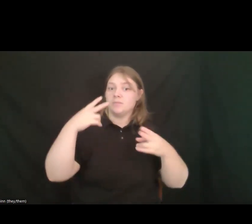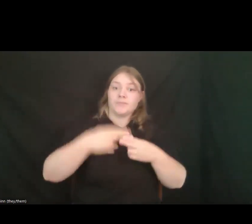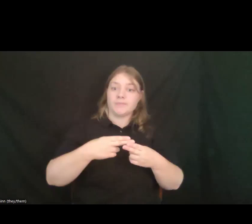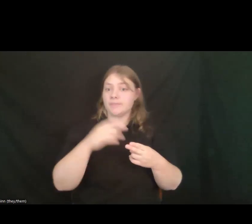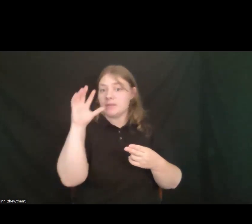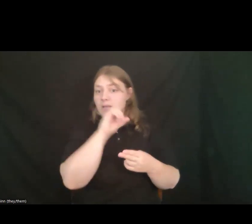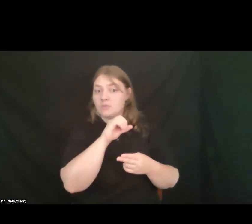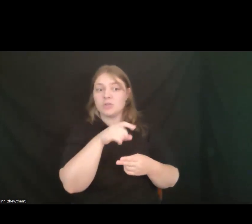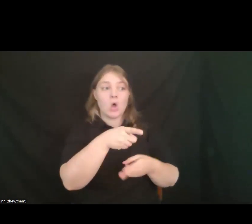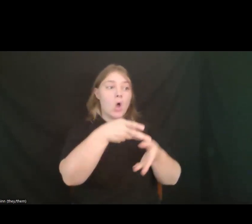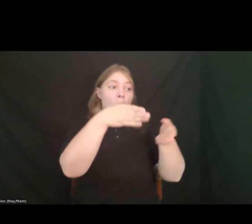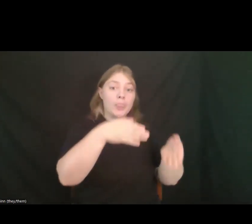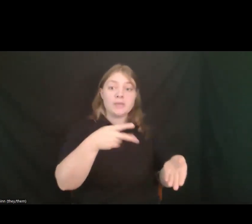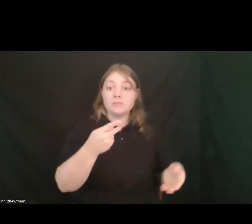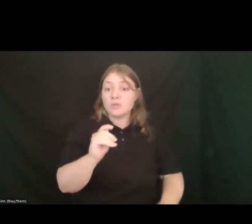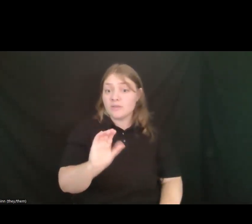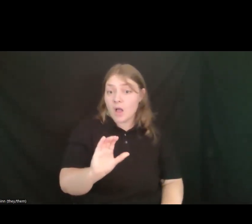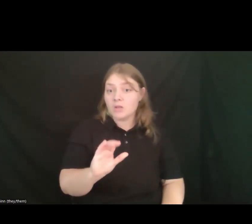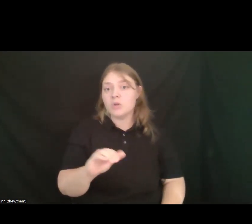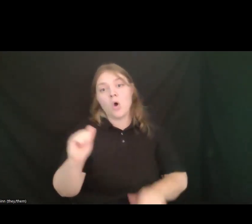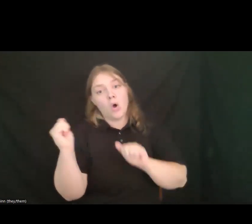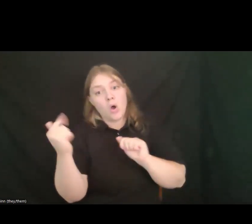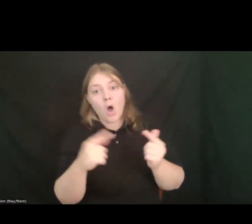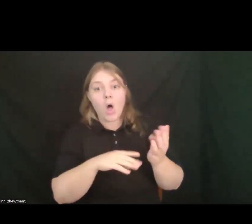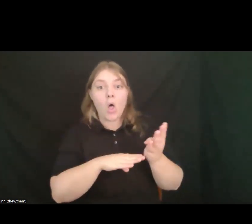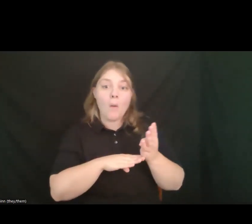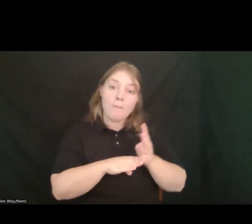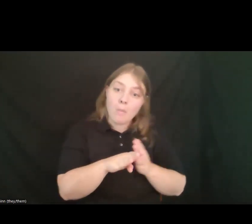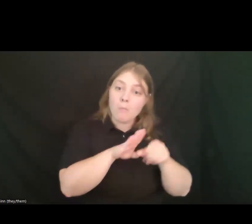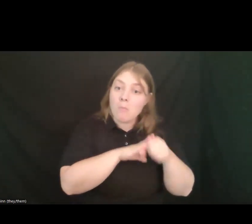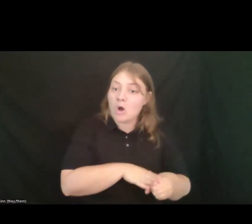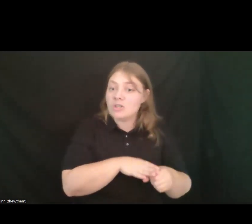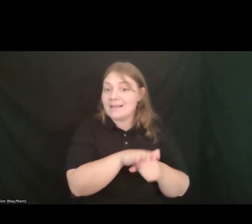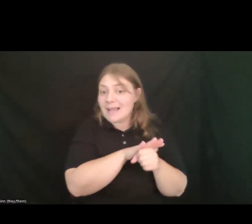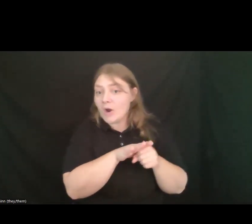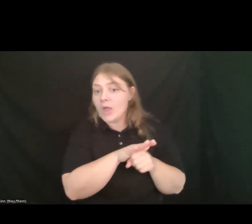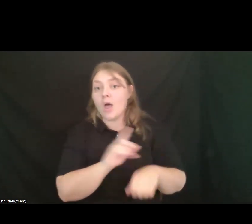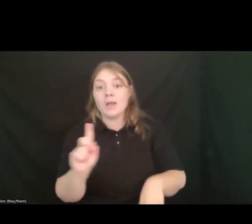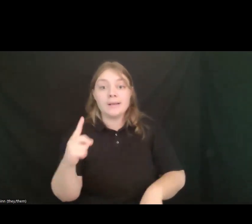live came from living in marginalized areas they all came from single parent households they all